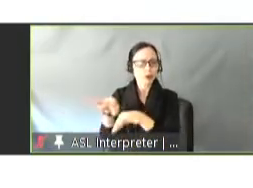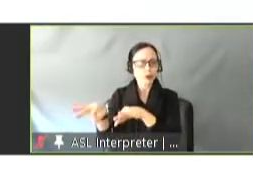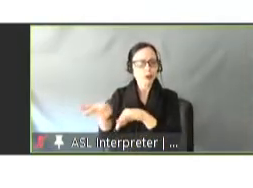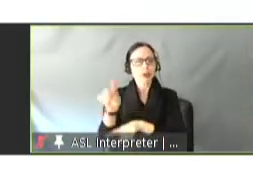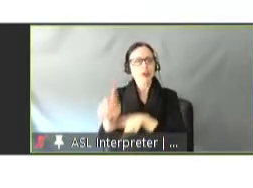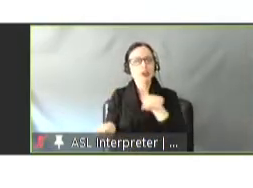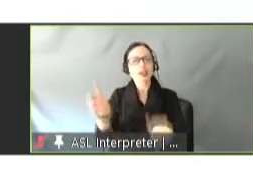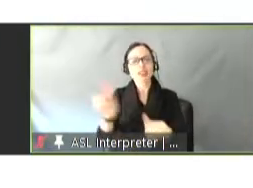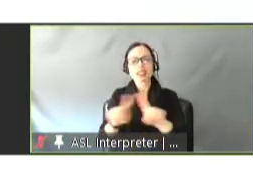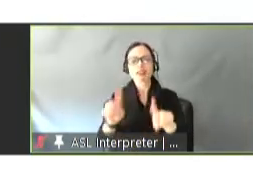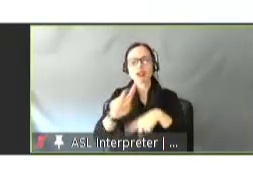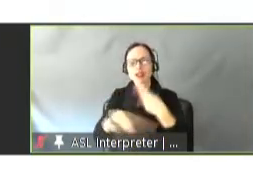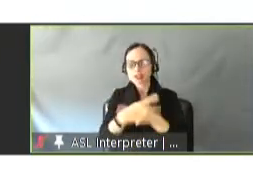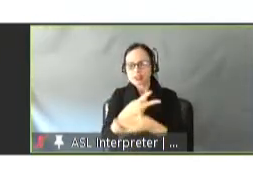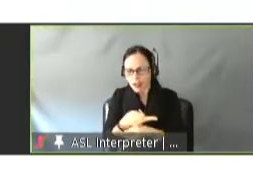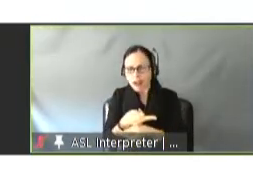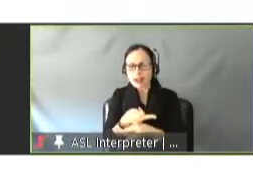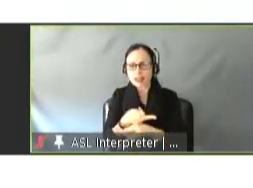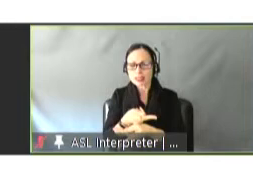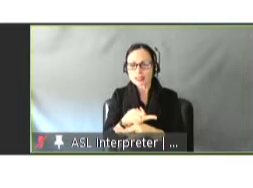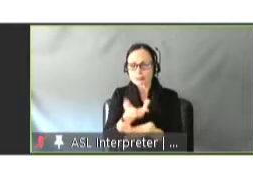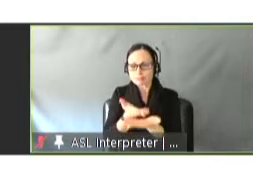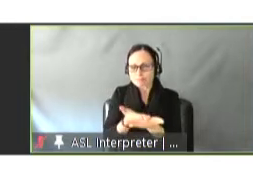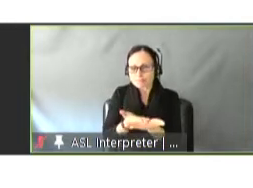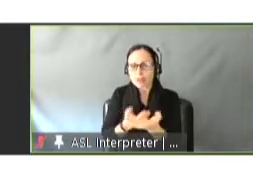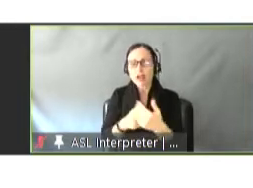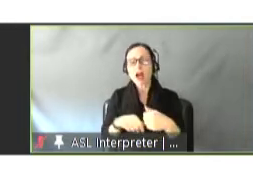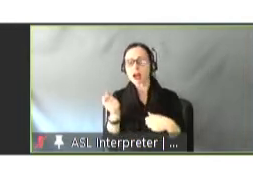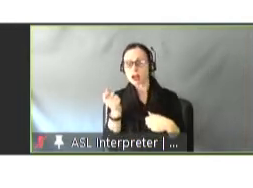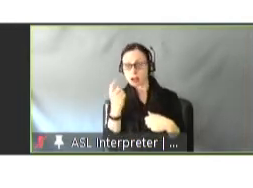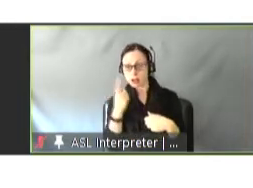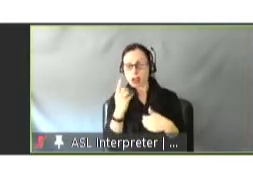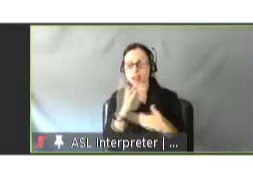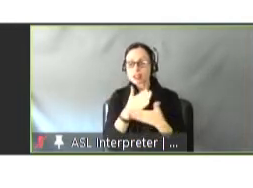One important thing is that understanding that there are some standards that can be used when